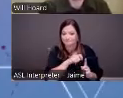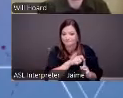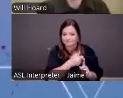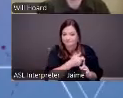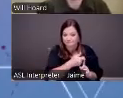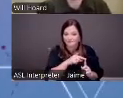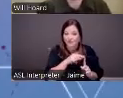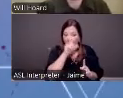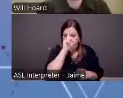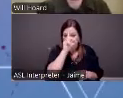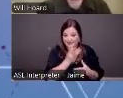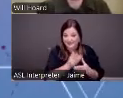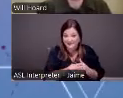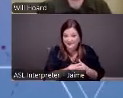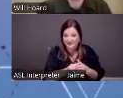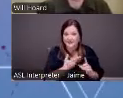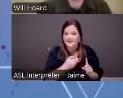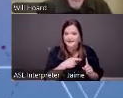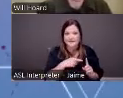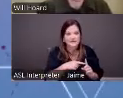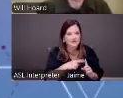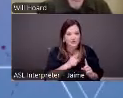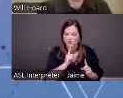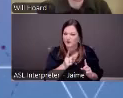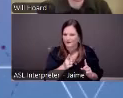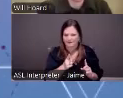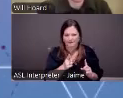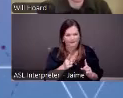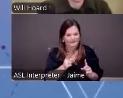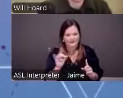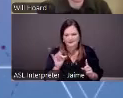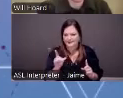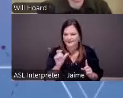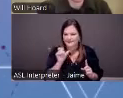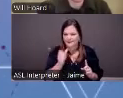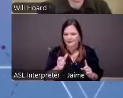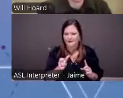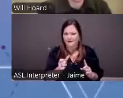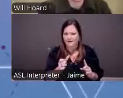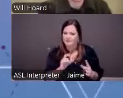and she really did not resonate with the self-improvement model.